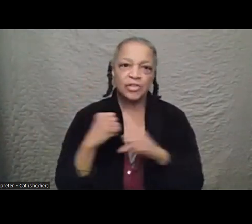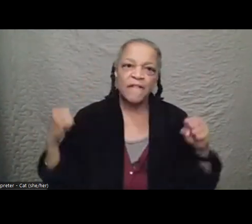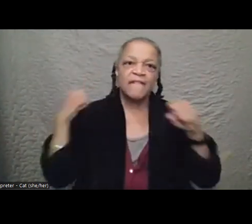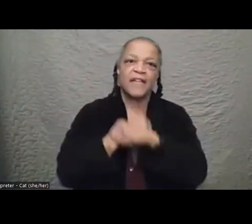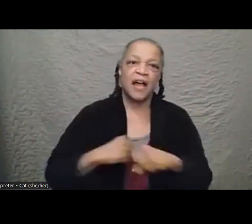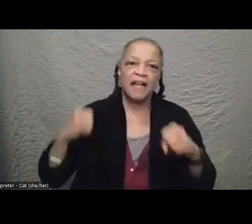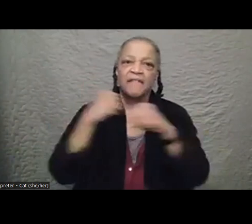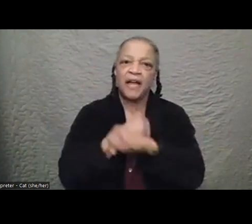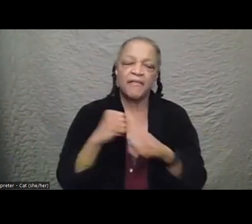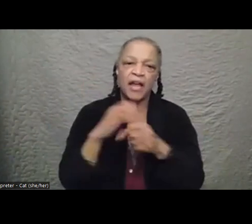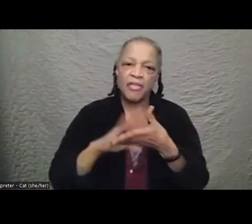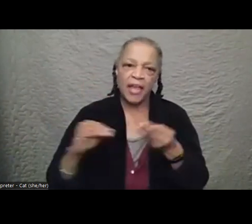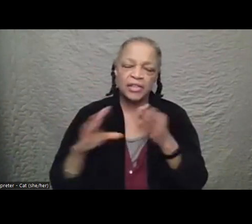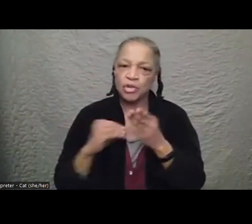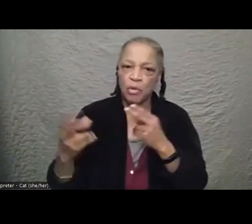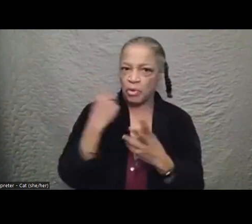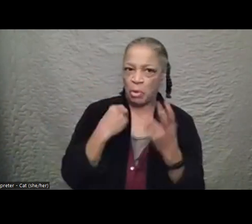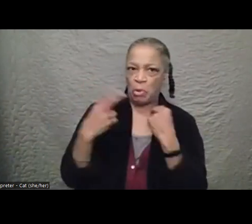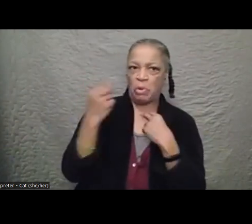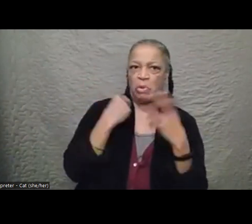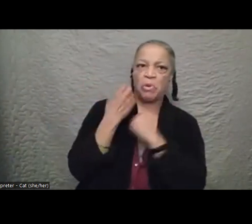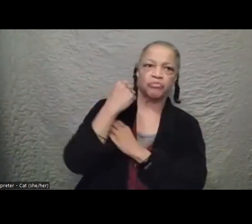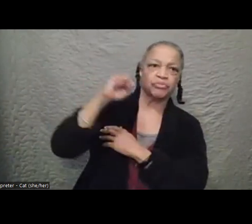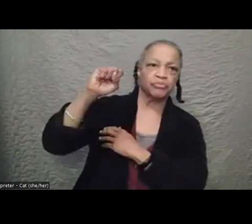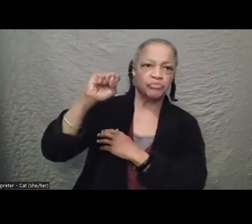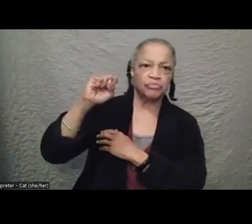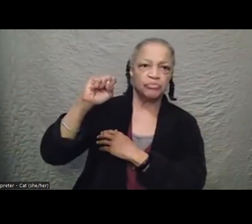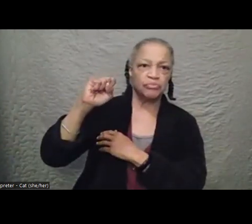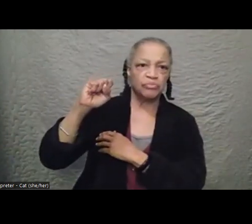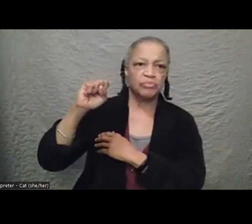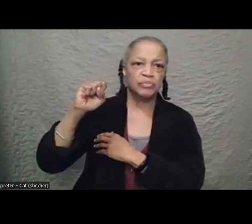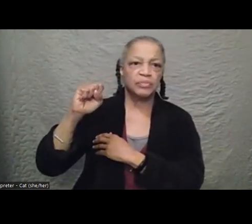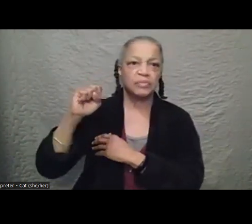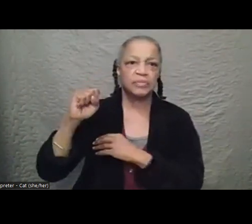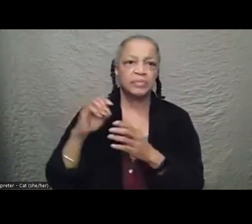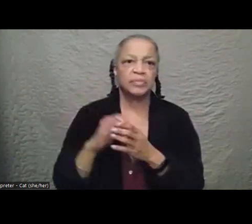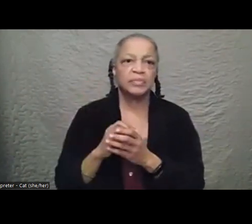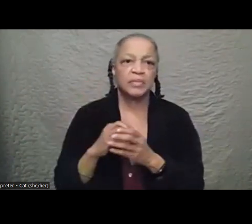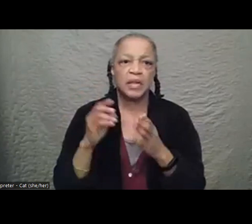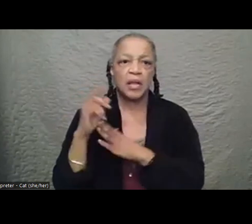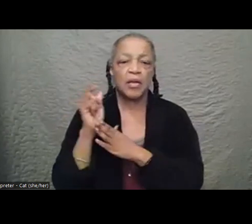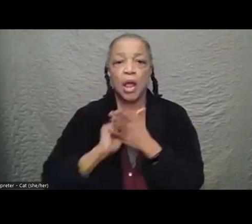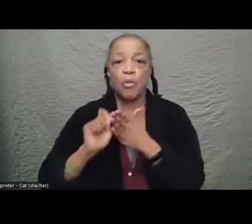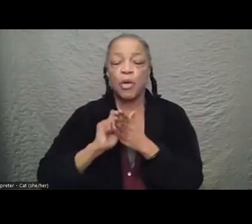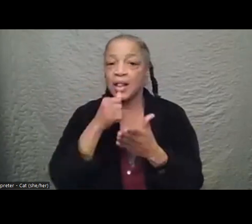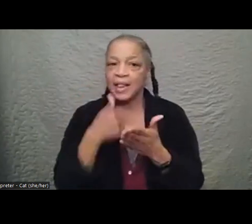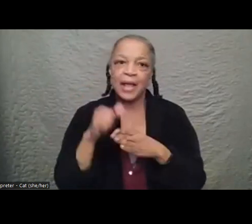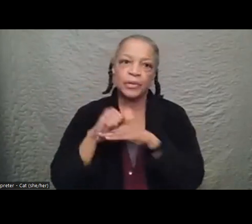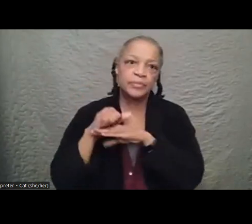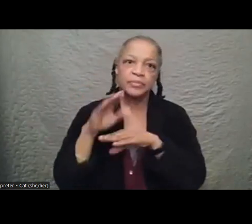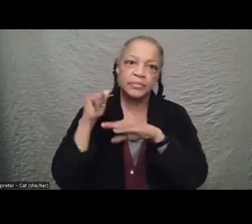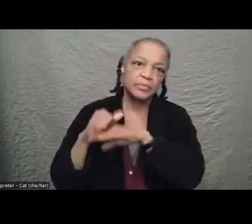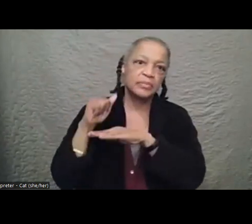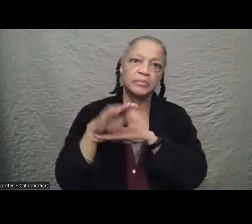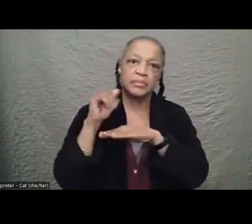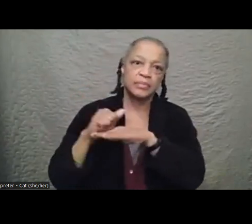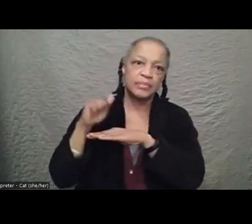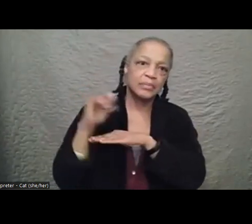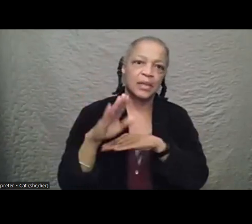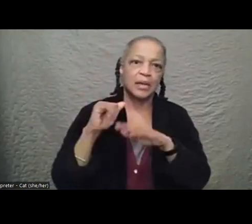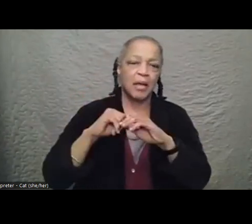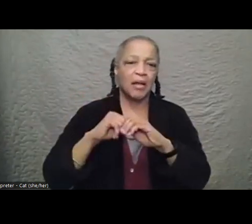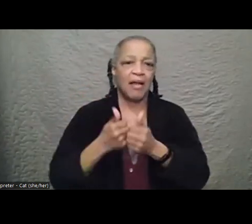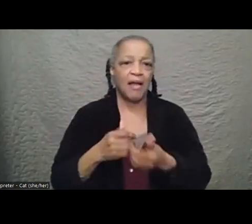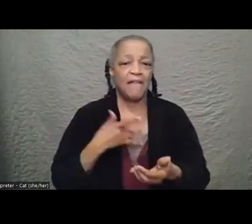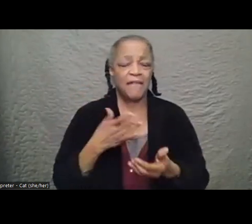I requested fair hearings and wrote extensive letters on how I felt my civil rights were